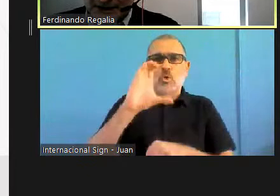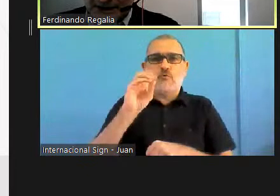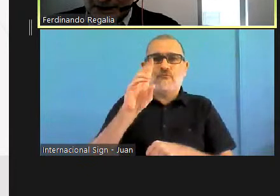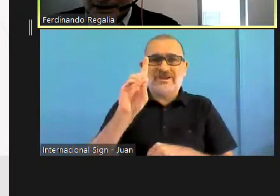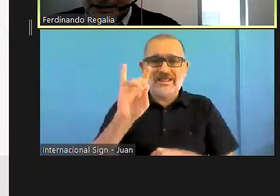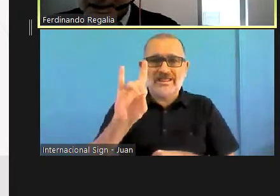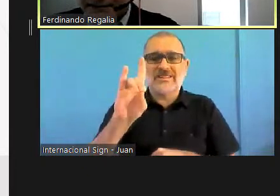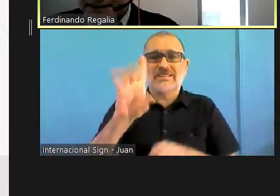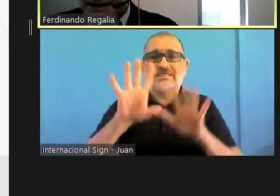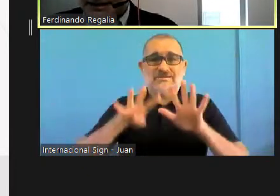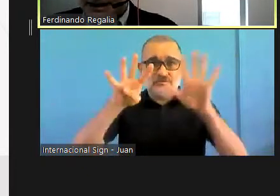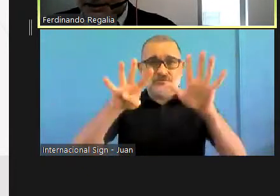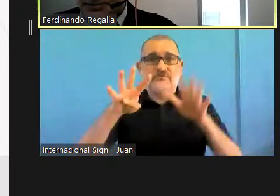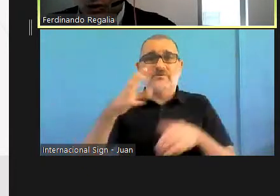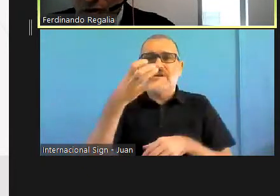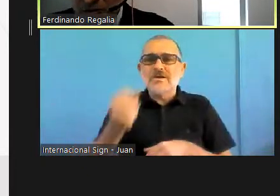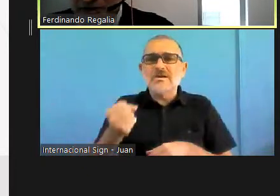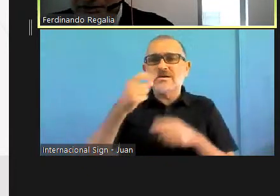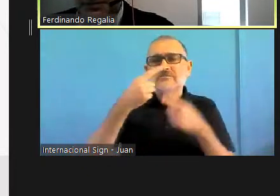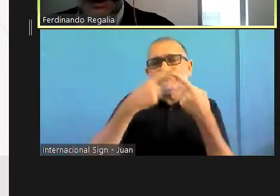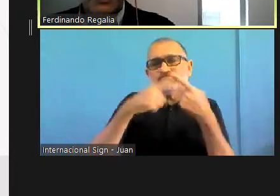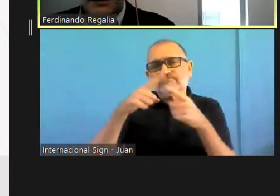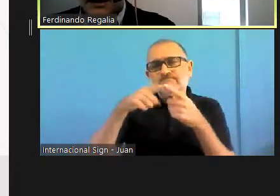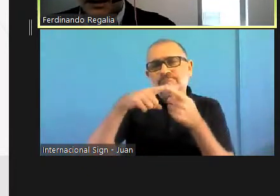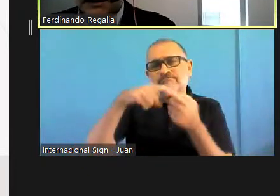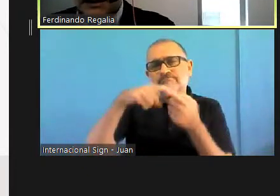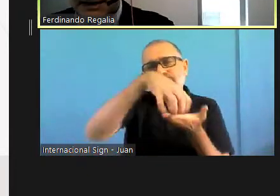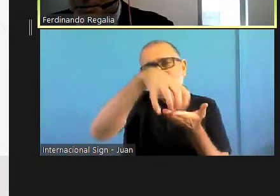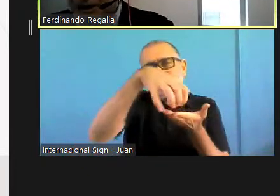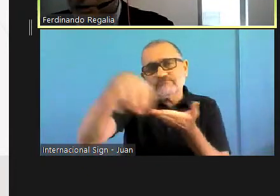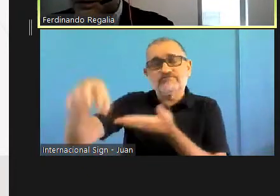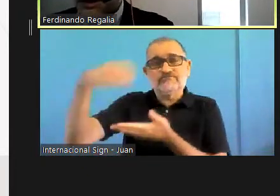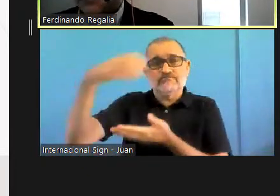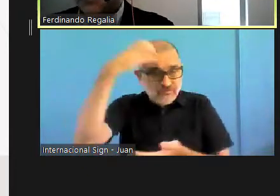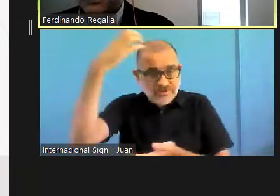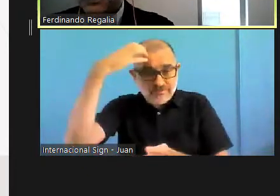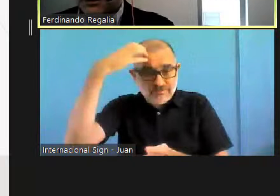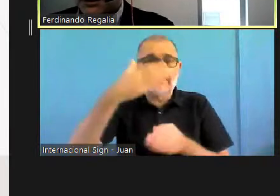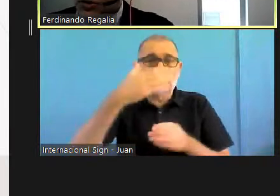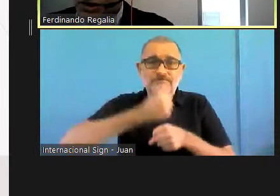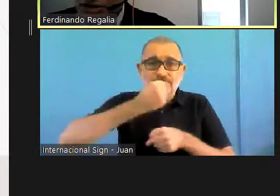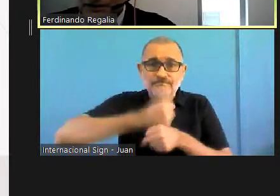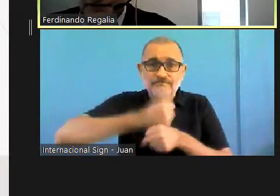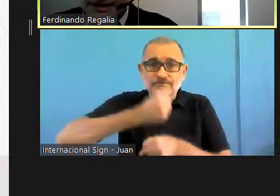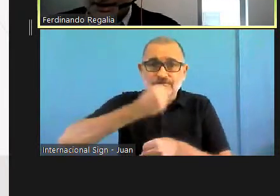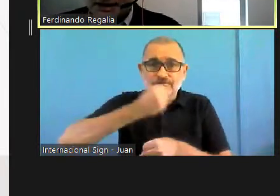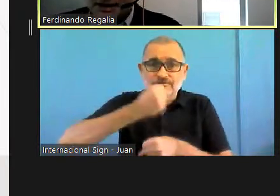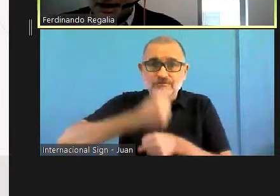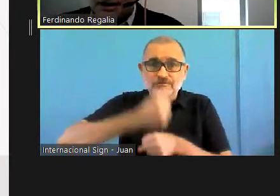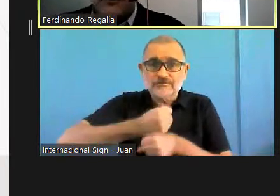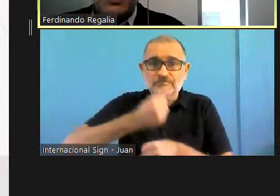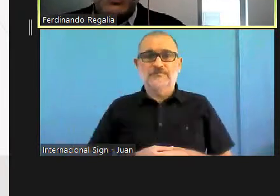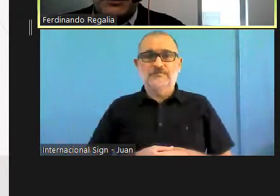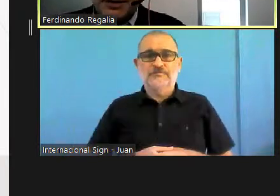These have facilitated procurement of supply, reassignment of staff, negotiation of vaccines, and innovation